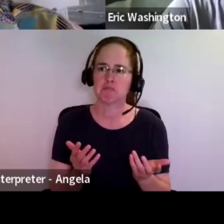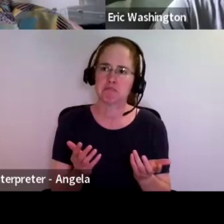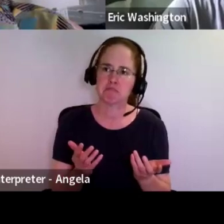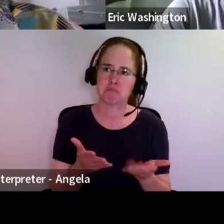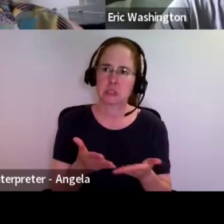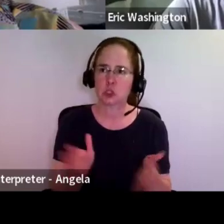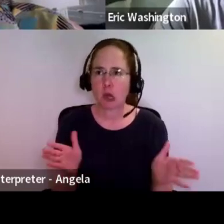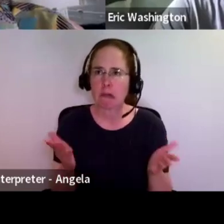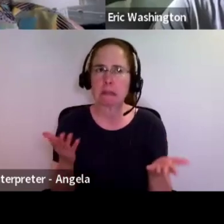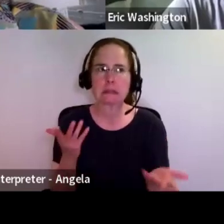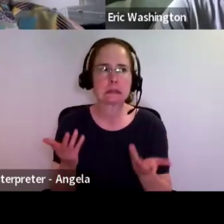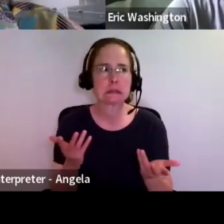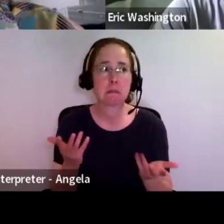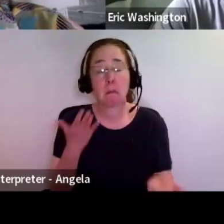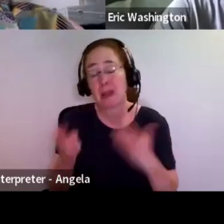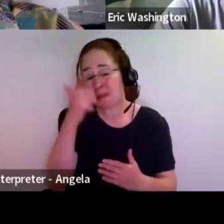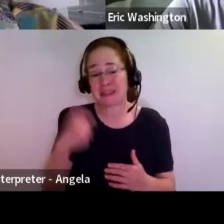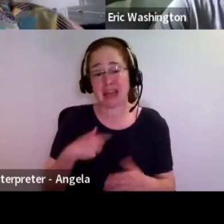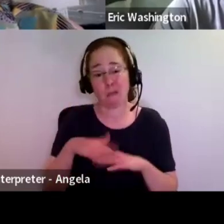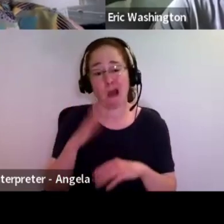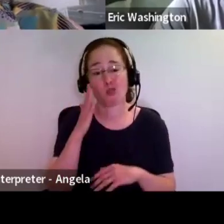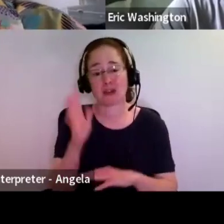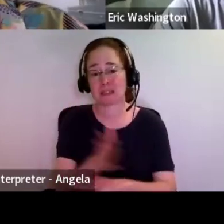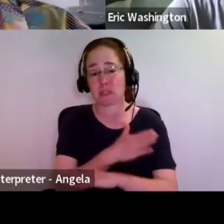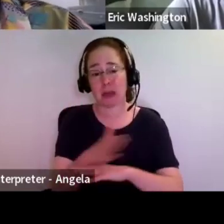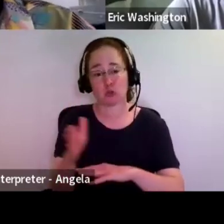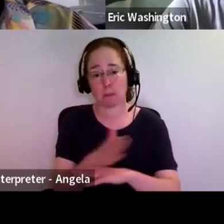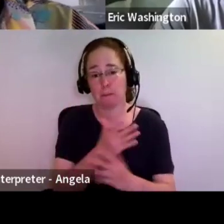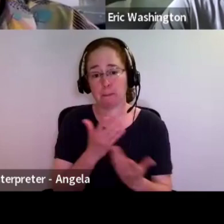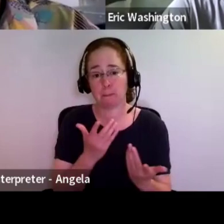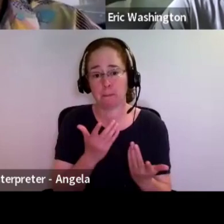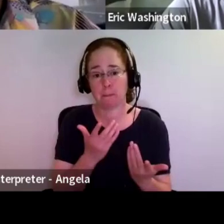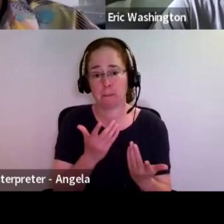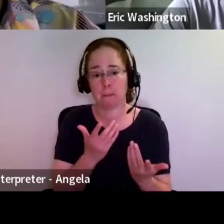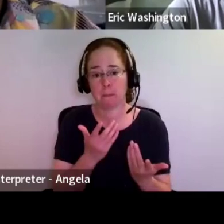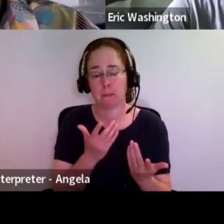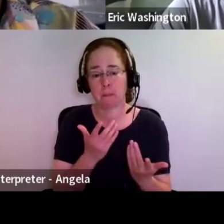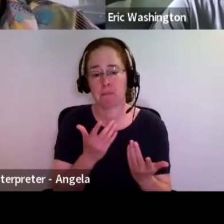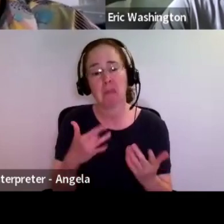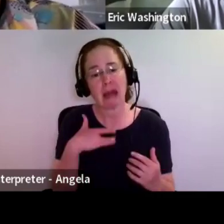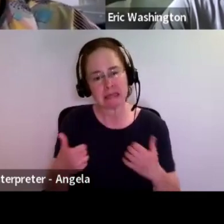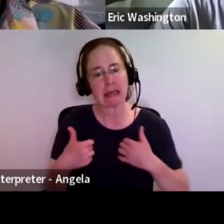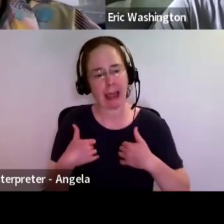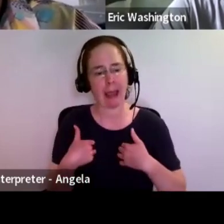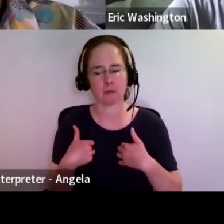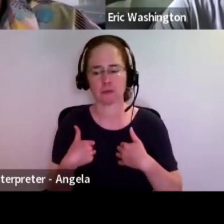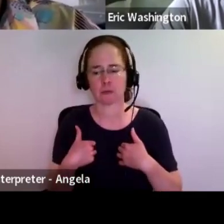because I'm on autism spectrum, I tend to have a very good idea